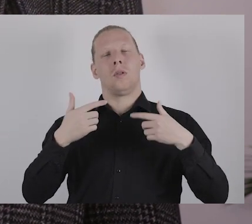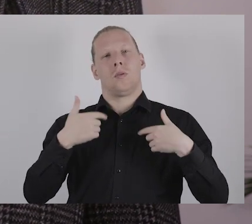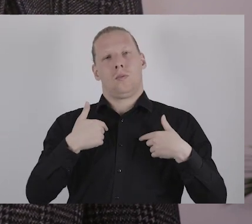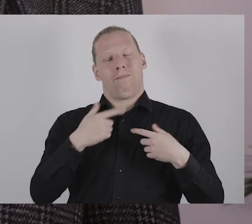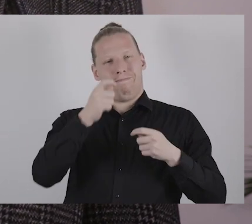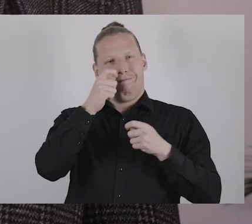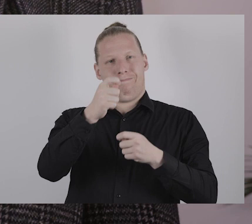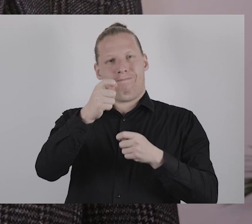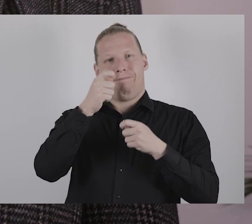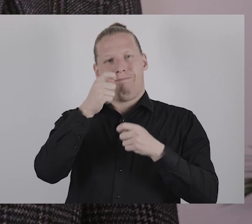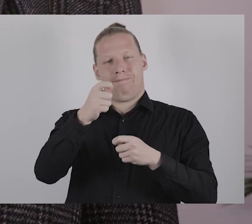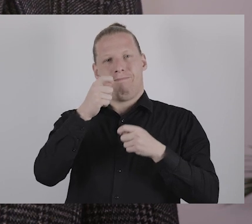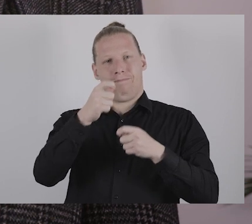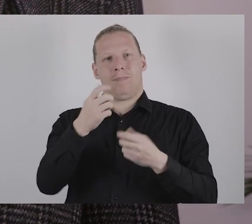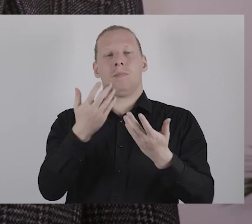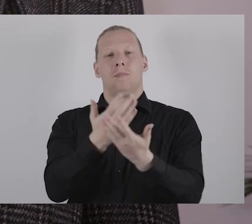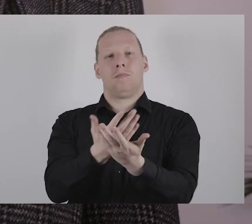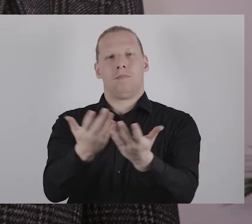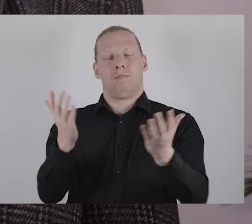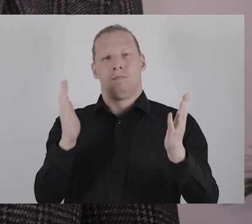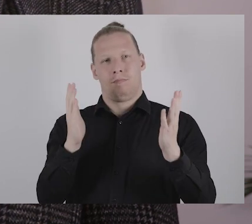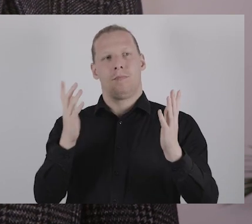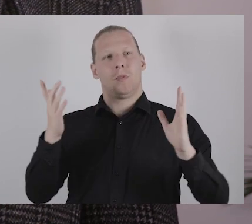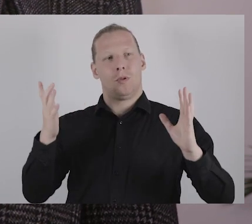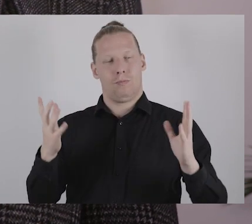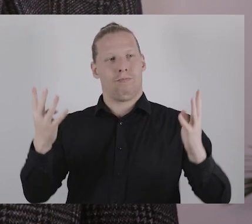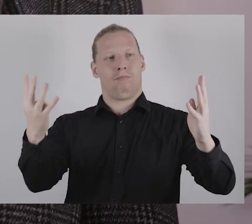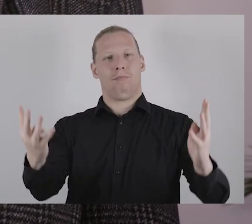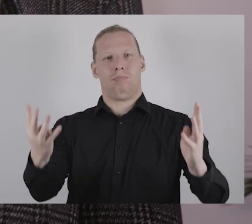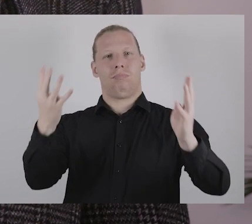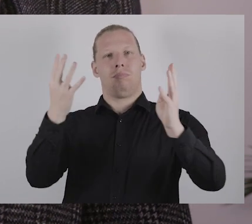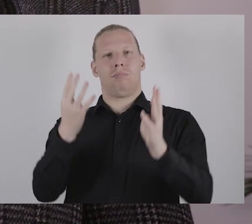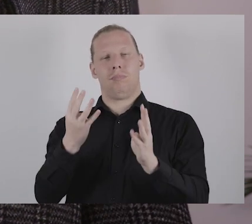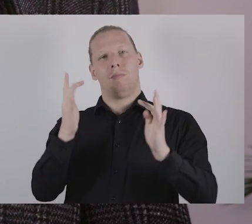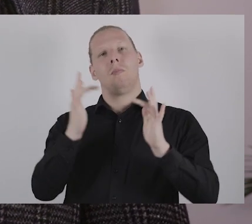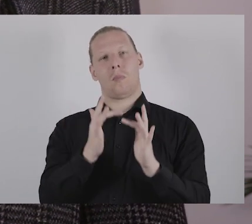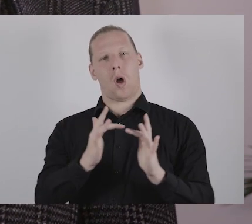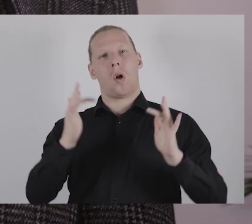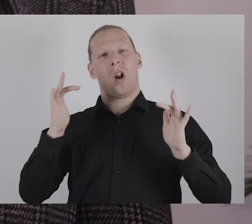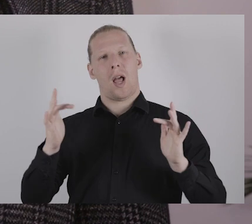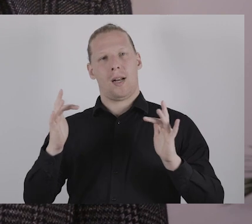We acknowledge you all who have gathered online.